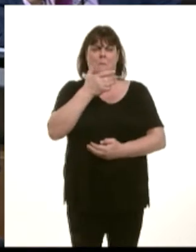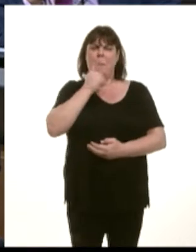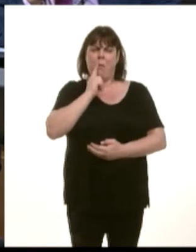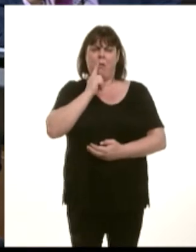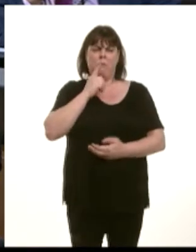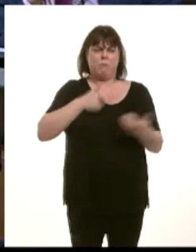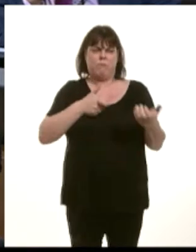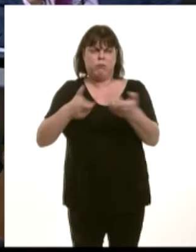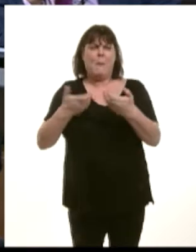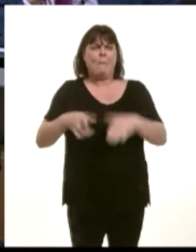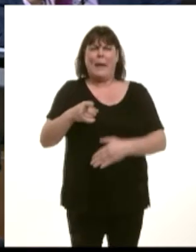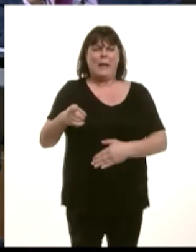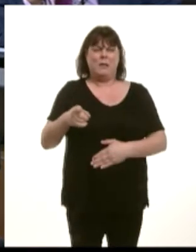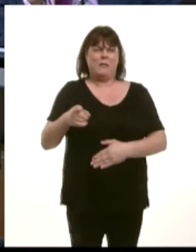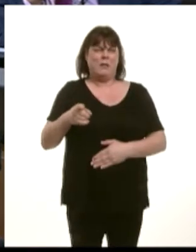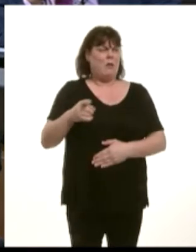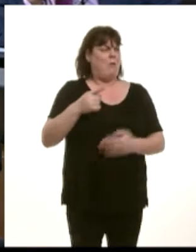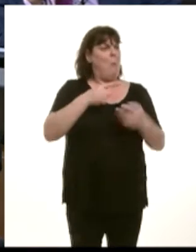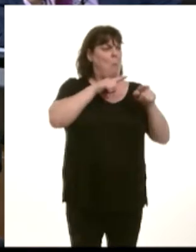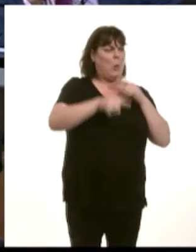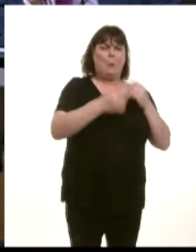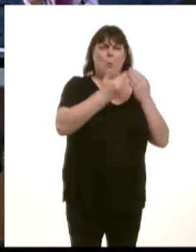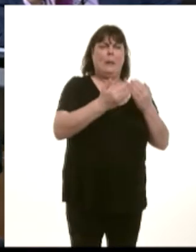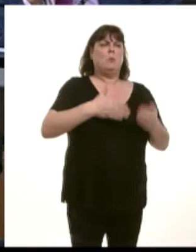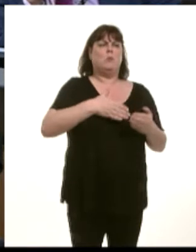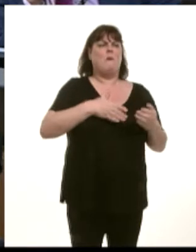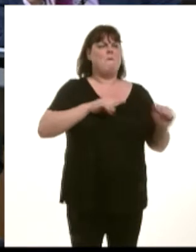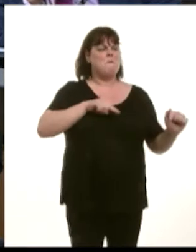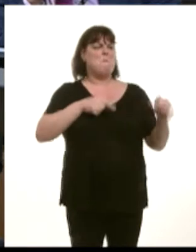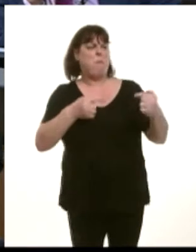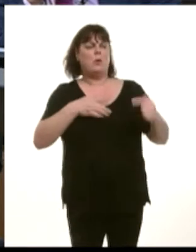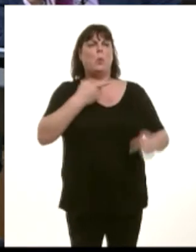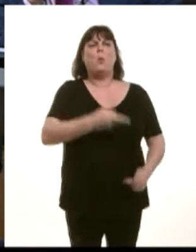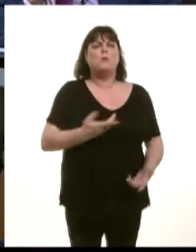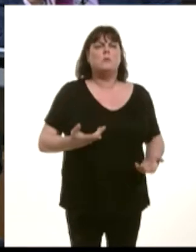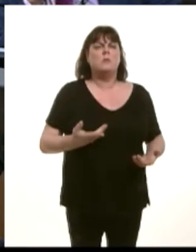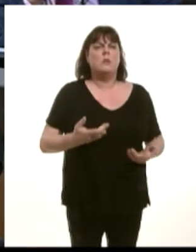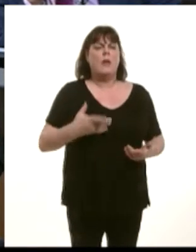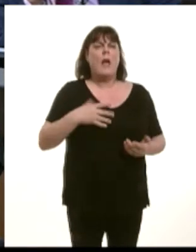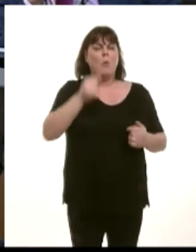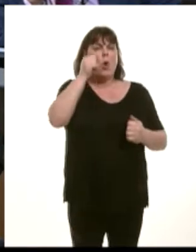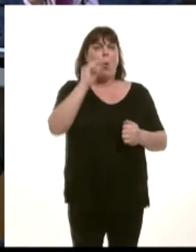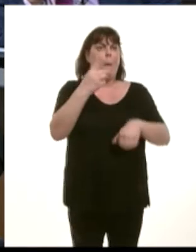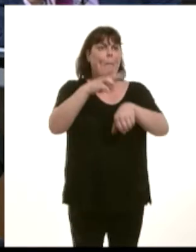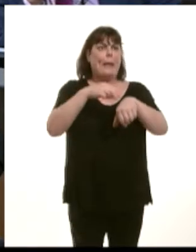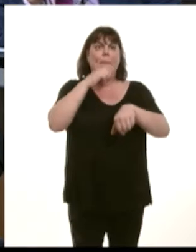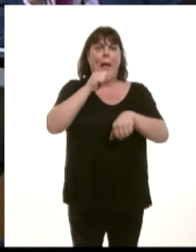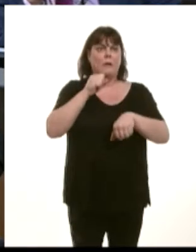Of course, there is a sad and tragic irony in the fact that one of their victims—a policeman—was himself a Muslim.